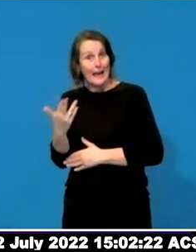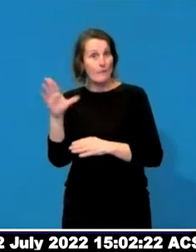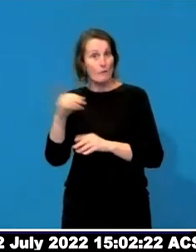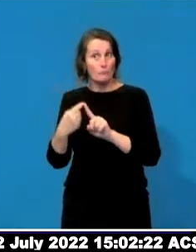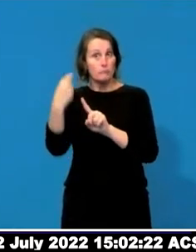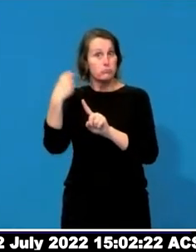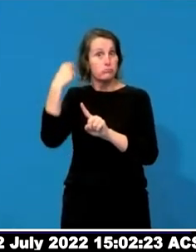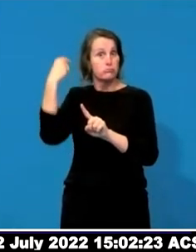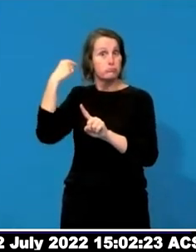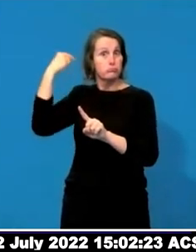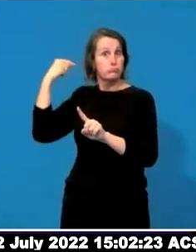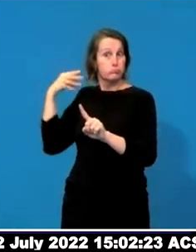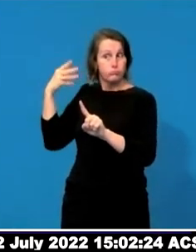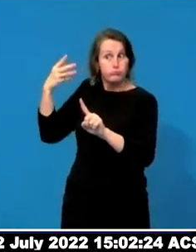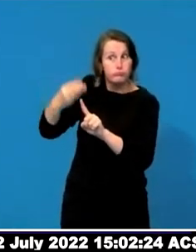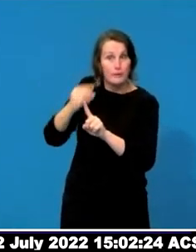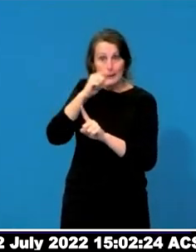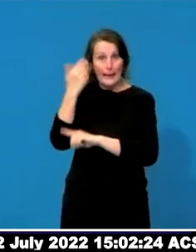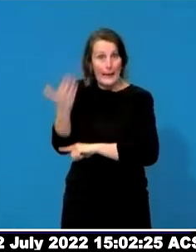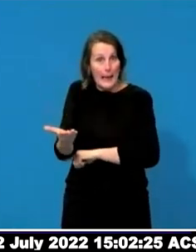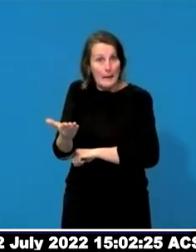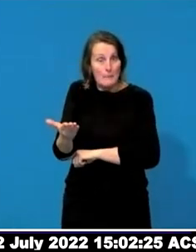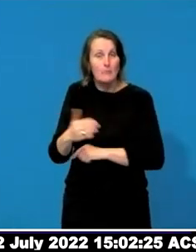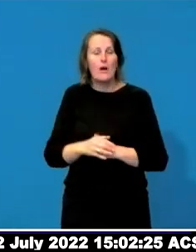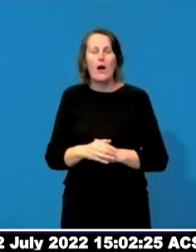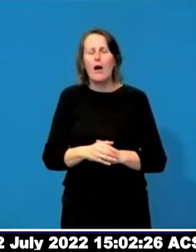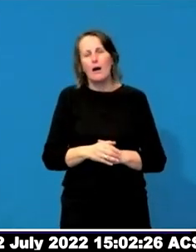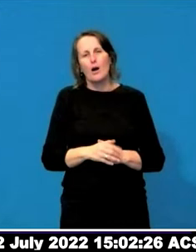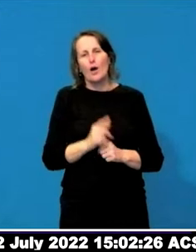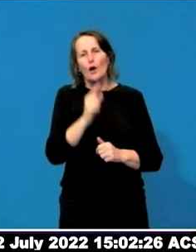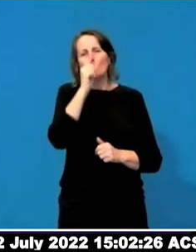There's a - so you can send your invoices off to provider payment.